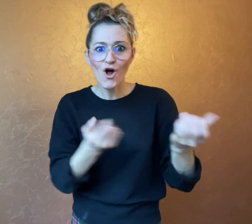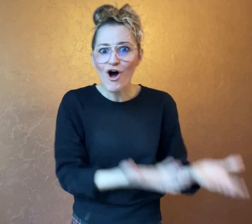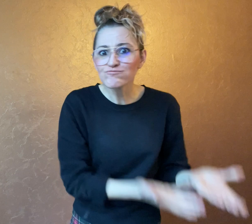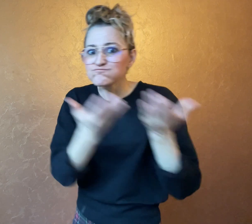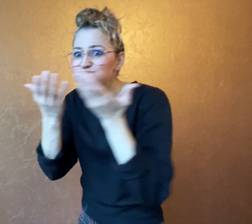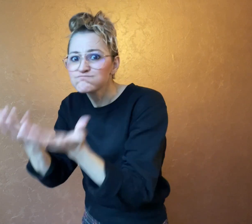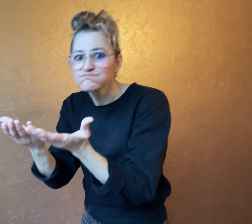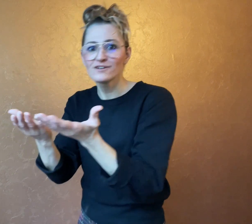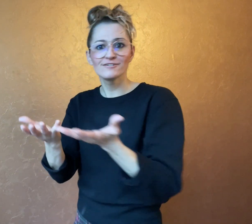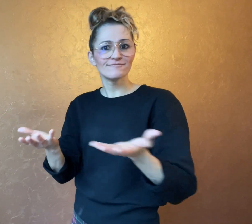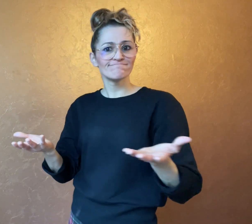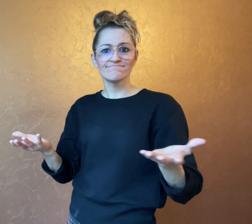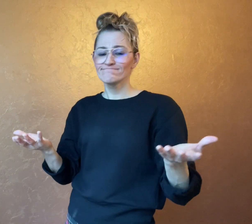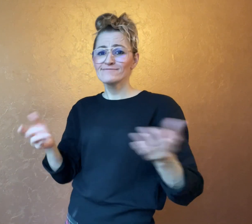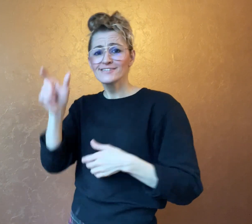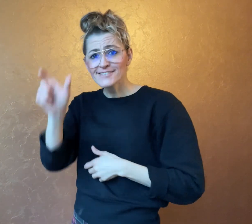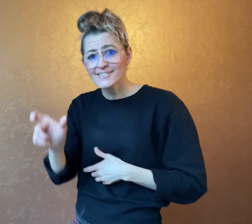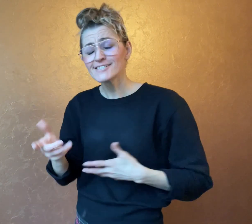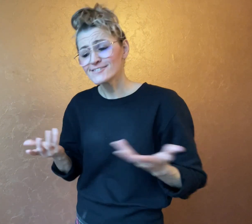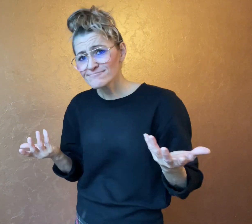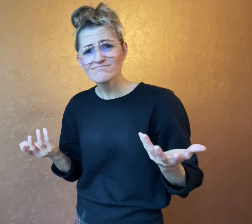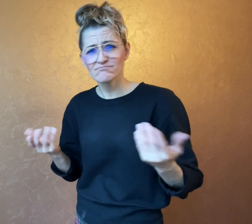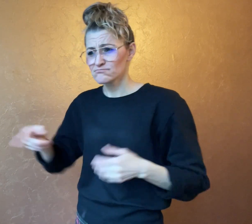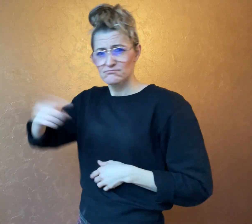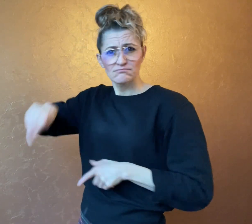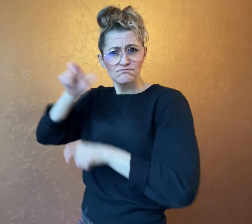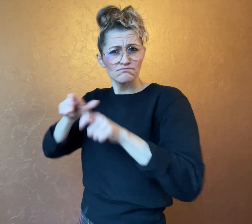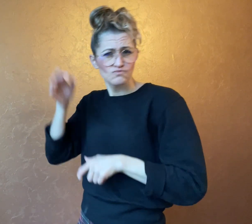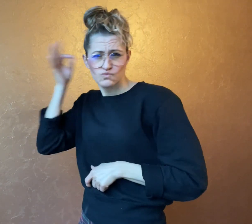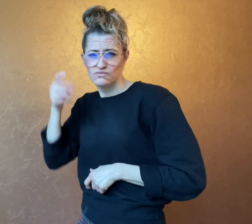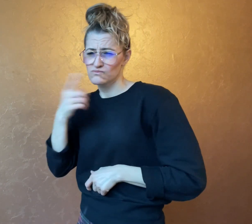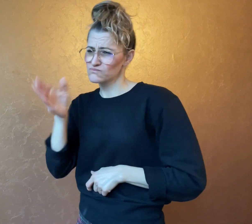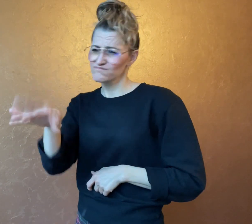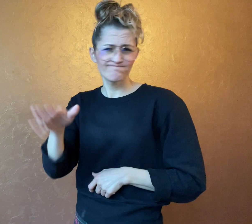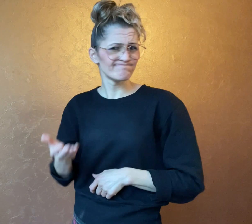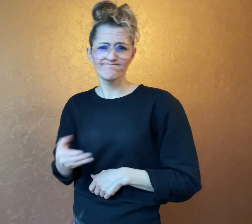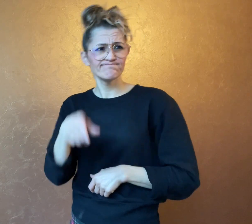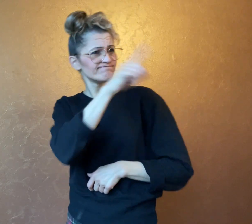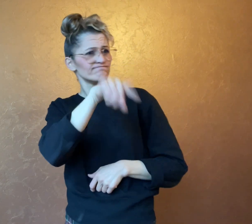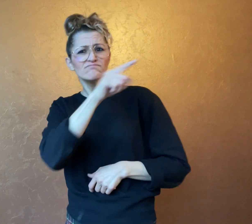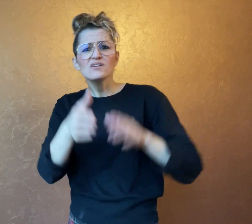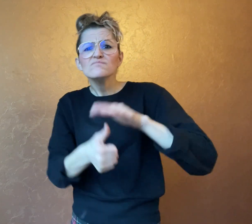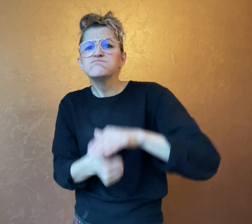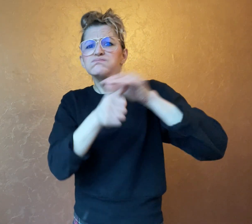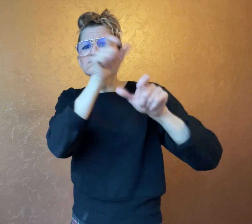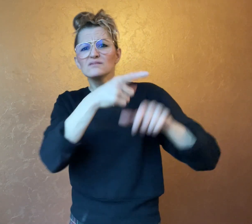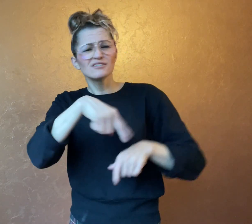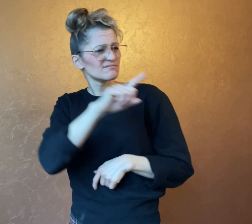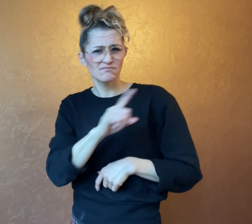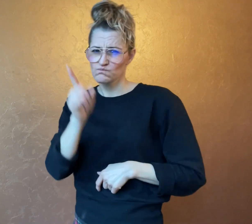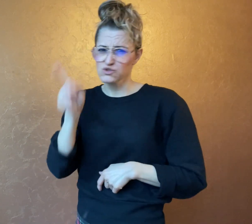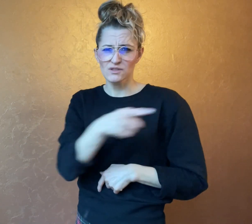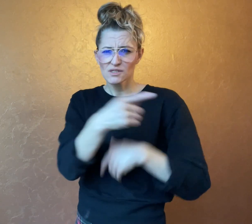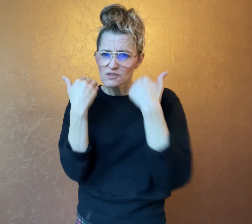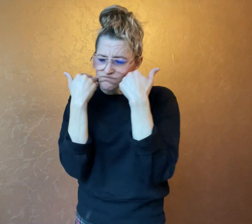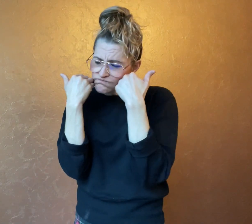or “buy him a car,” they say, “the officials should